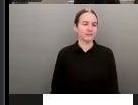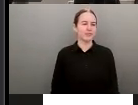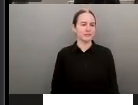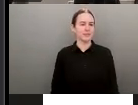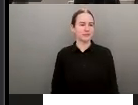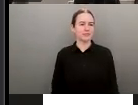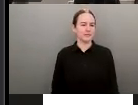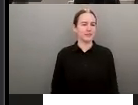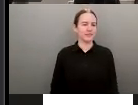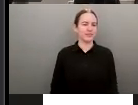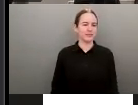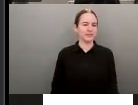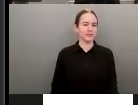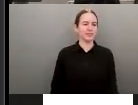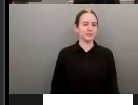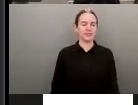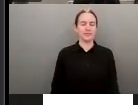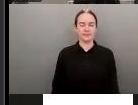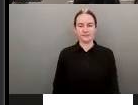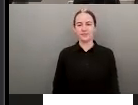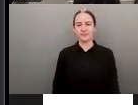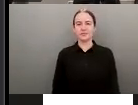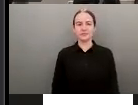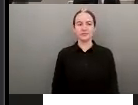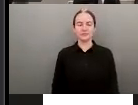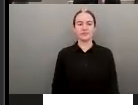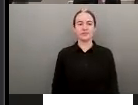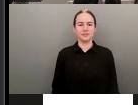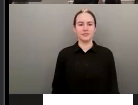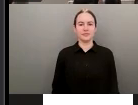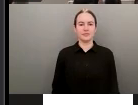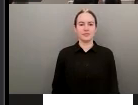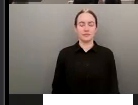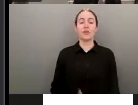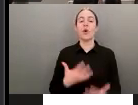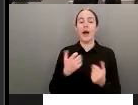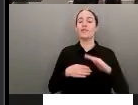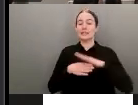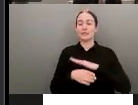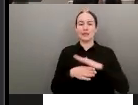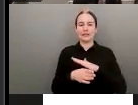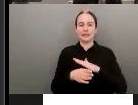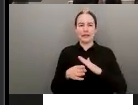We are gonna start testing with Accessibility Scanner.